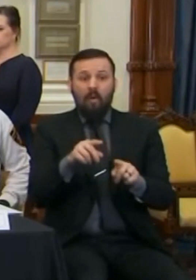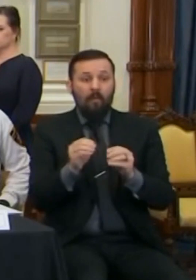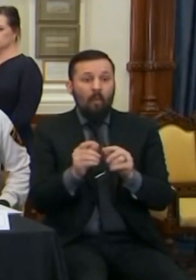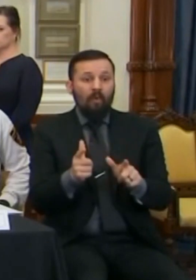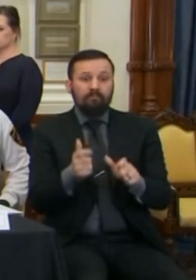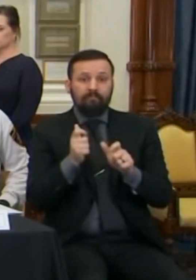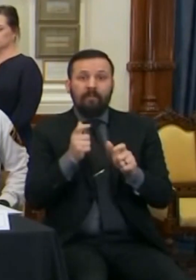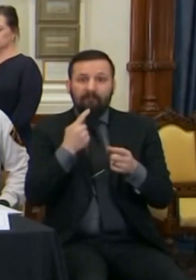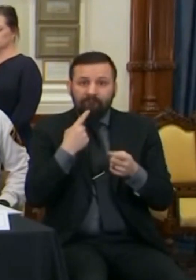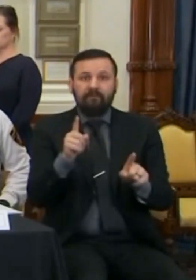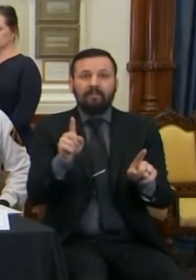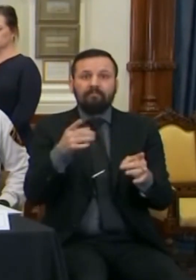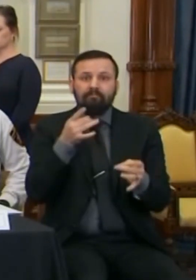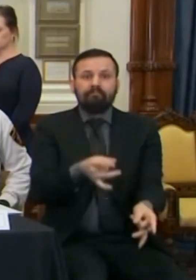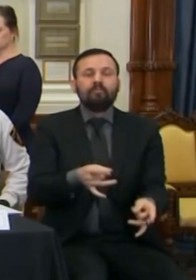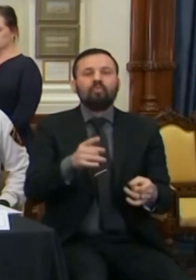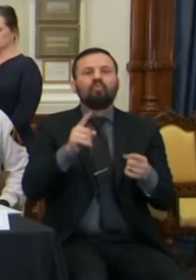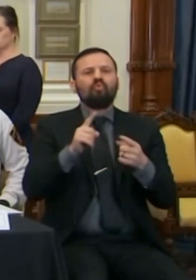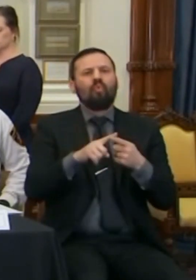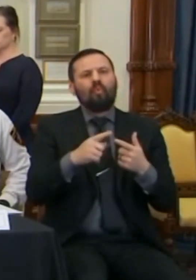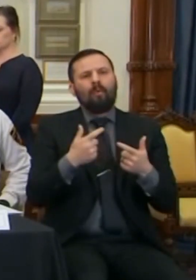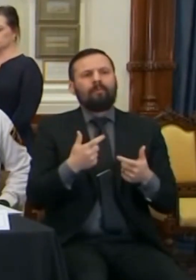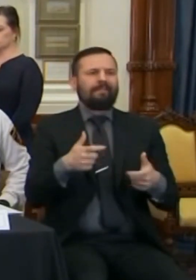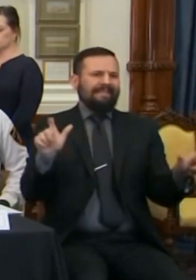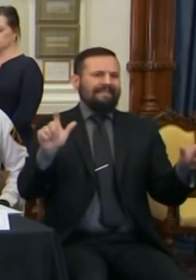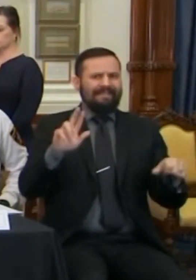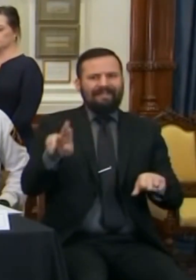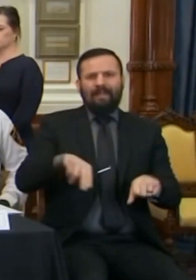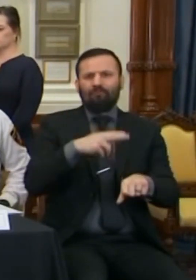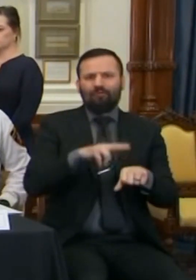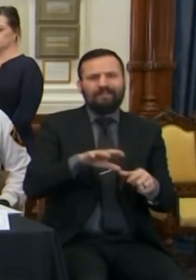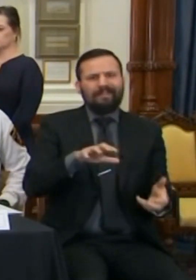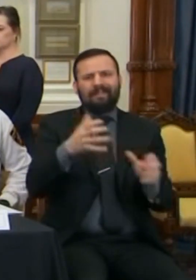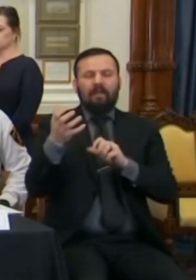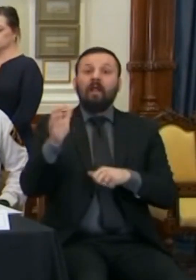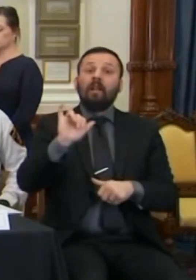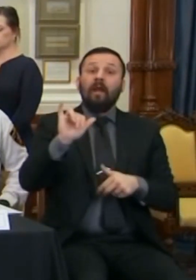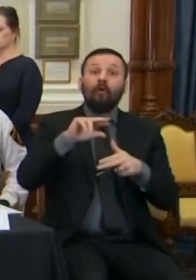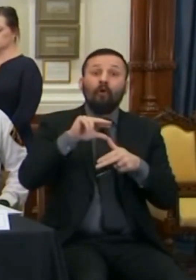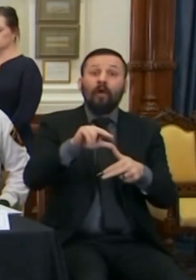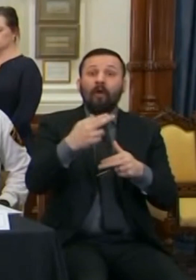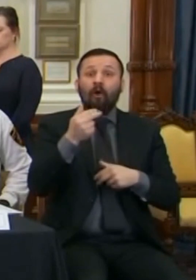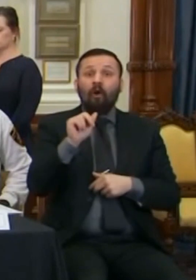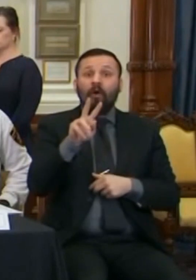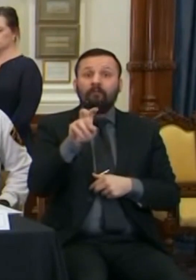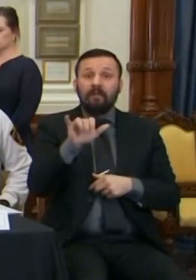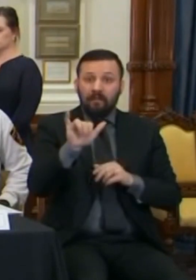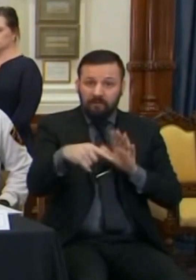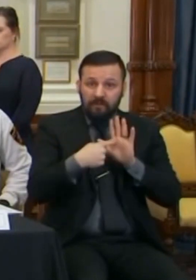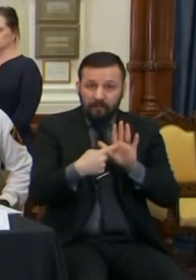more effectively to enormous natural disasters like hurricane Harvey what